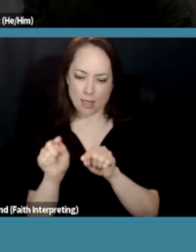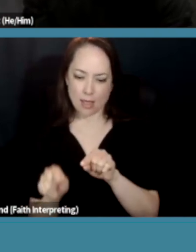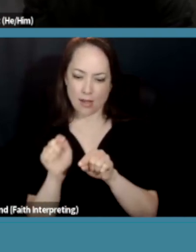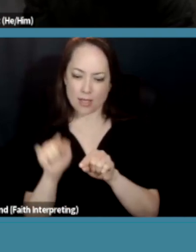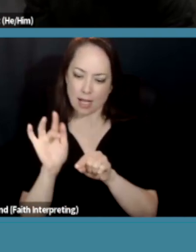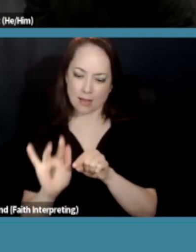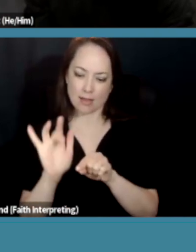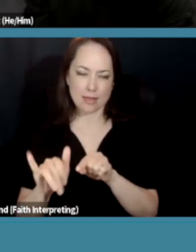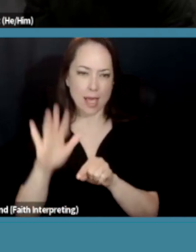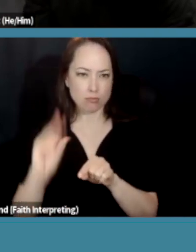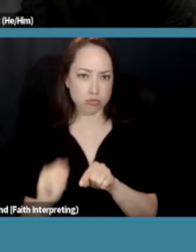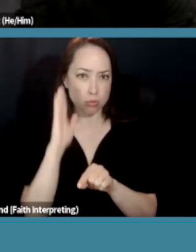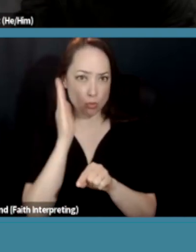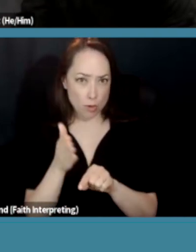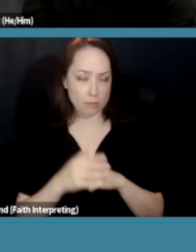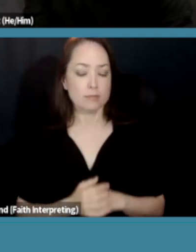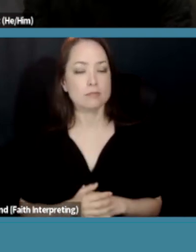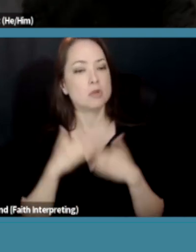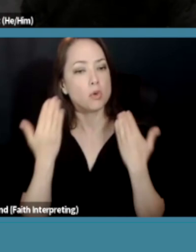Excellent. Let's go ahead and get started.